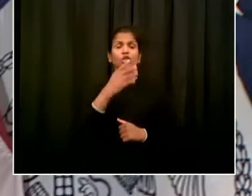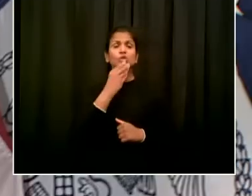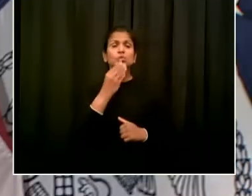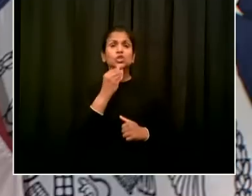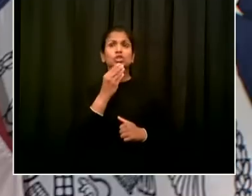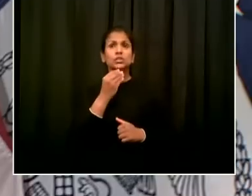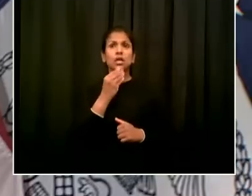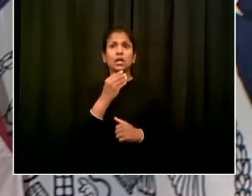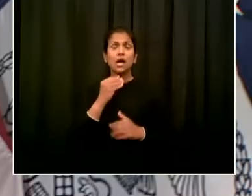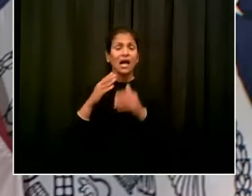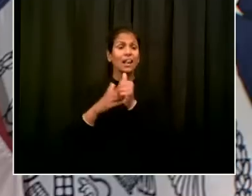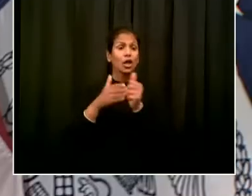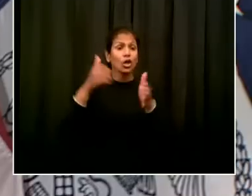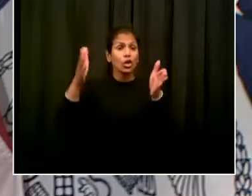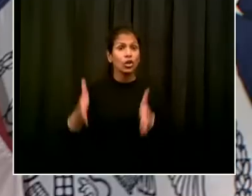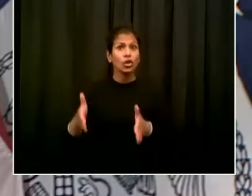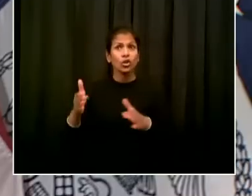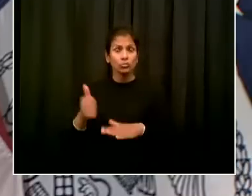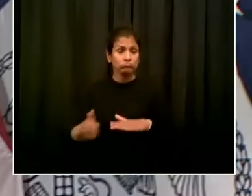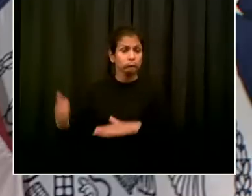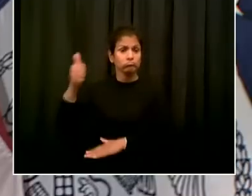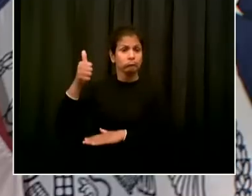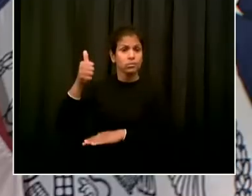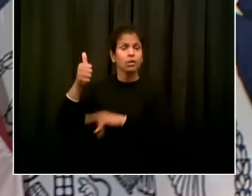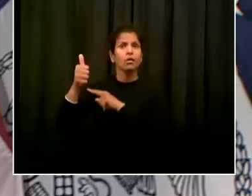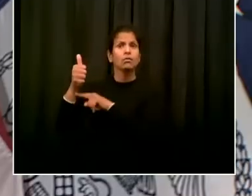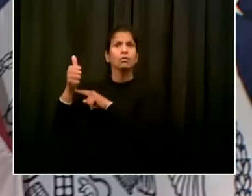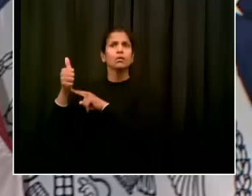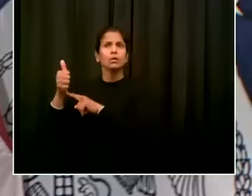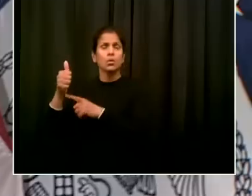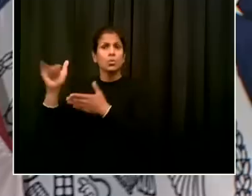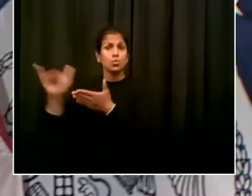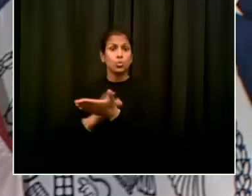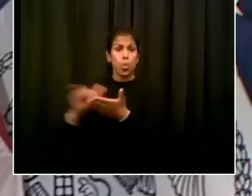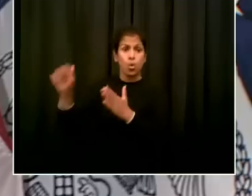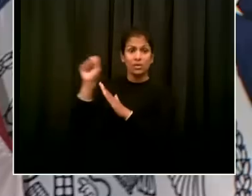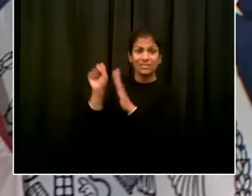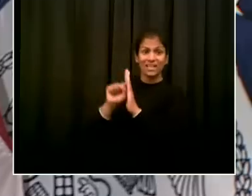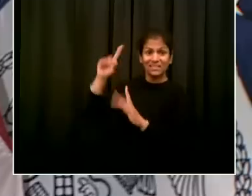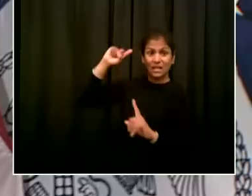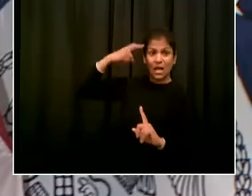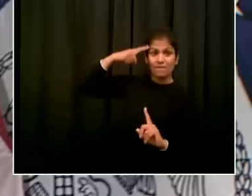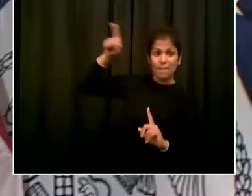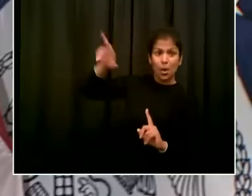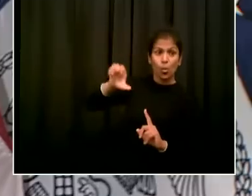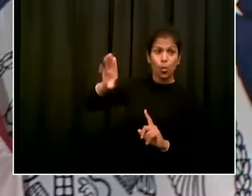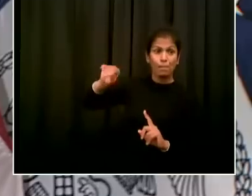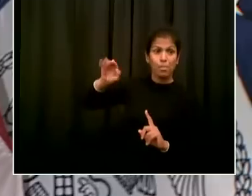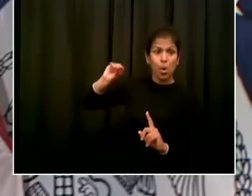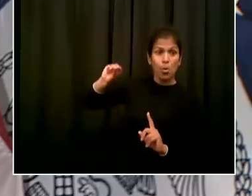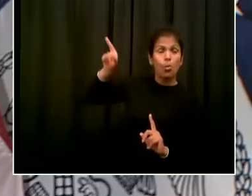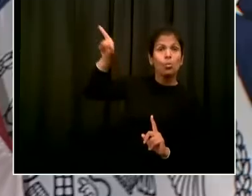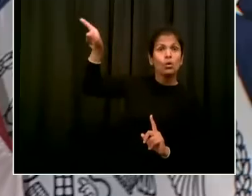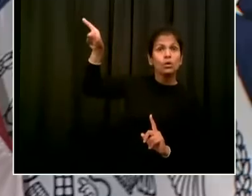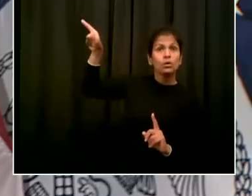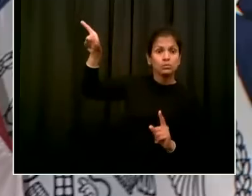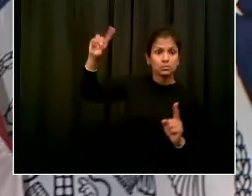BREAK UP THE HOT ZONE CLUSTERS, BUT WHAT IITS HEHE RESPONSE WHAT HAPPENED LAST TUESDAY BUT GOVEVENROROR CUOMO FIRST SPOKE TO JEWISH LEADERS AND SEEMED TO WANT TO WORK WITH THEM AND SAID THAT HE